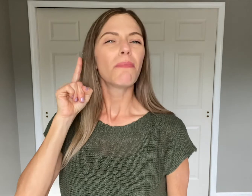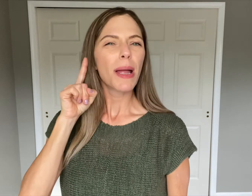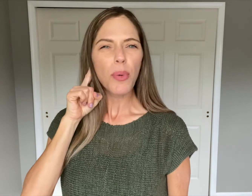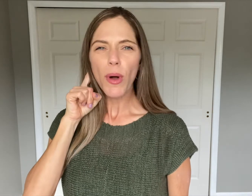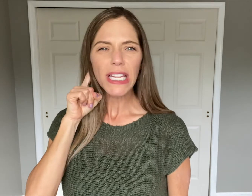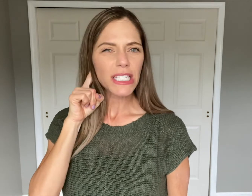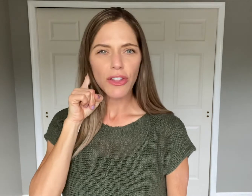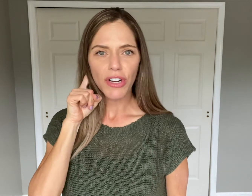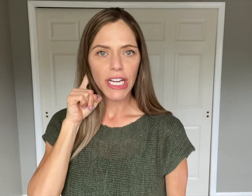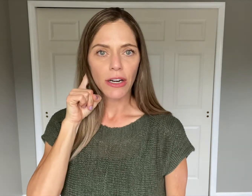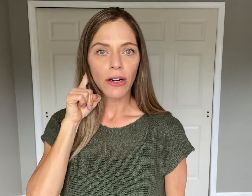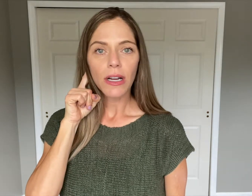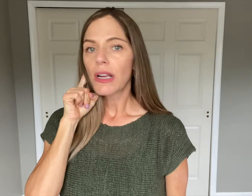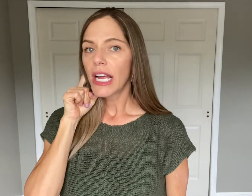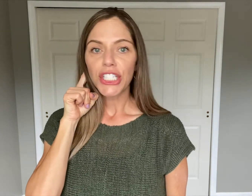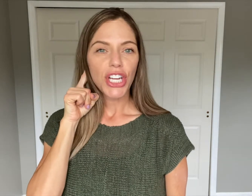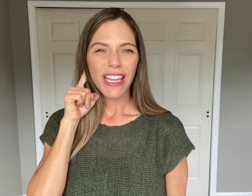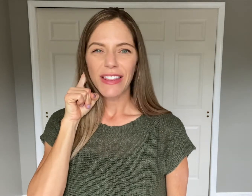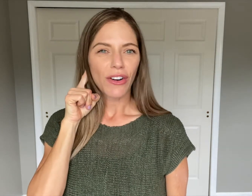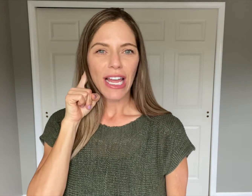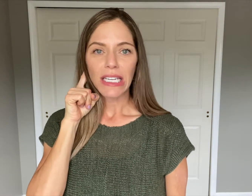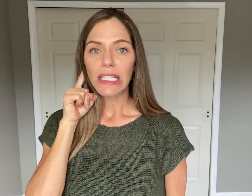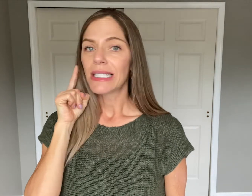by pointing to their ear and shaking their head.